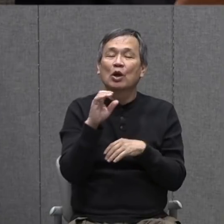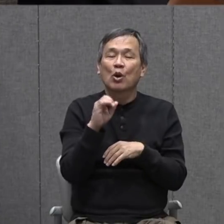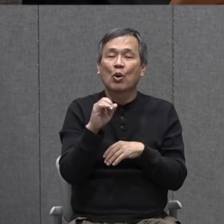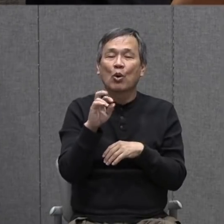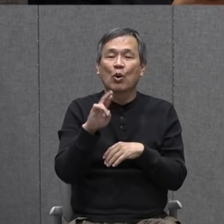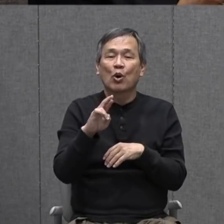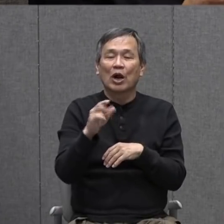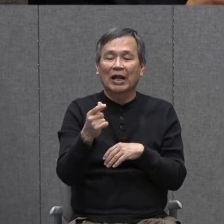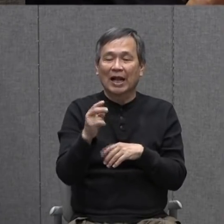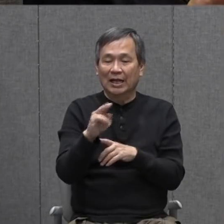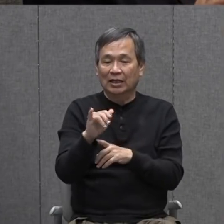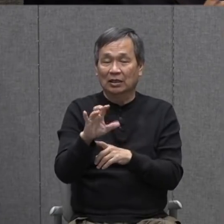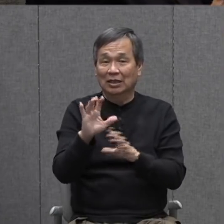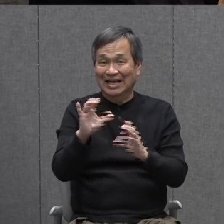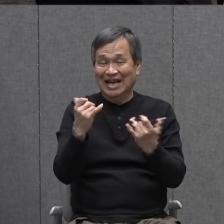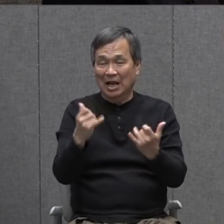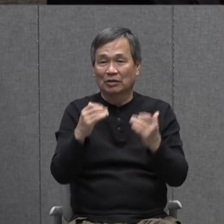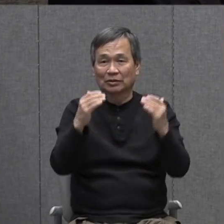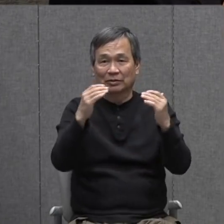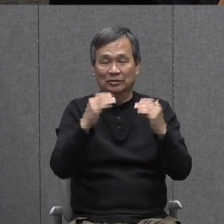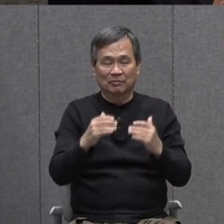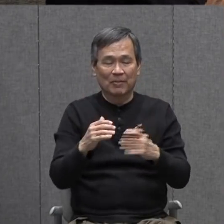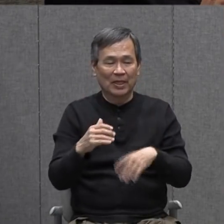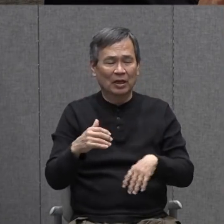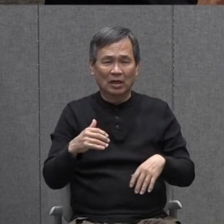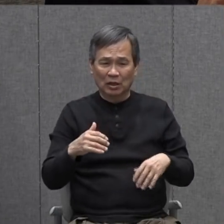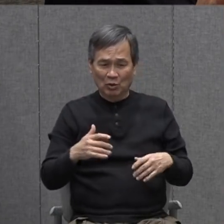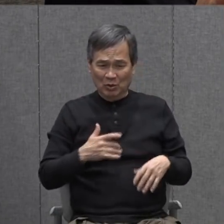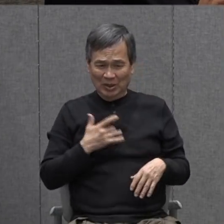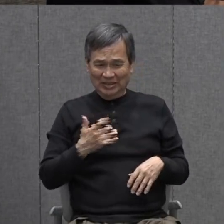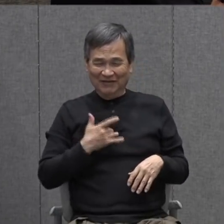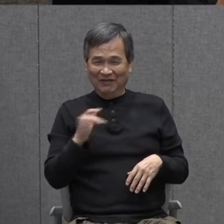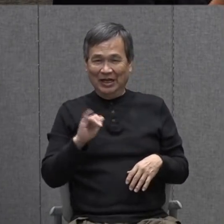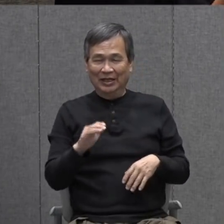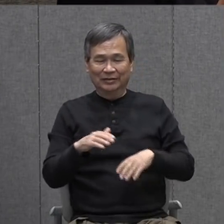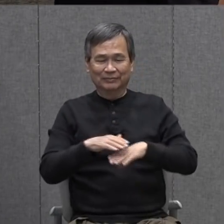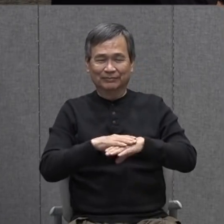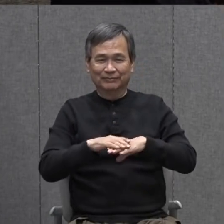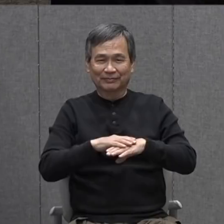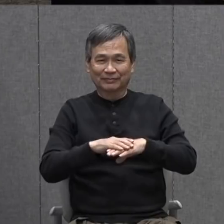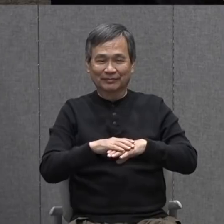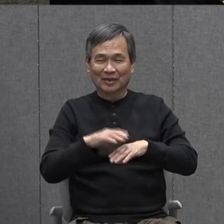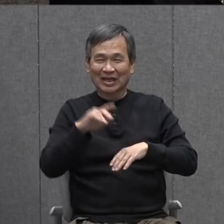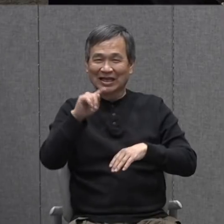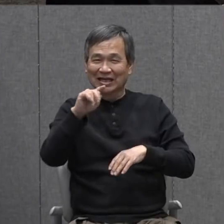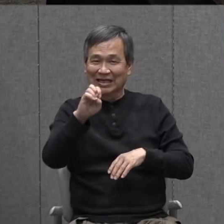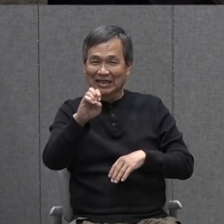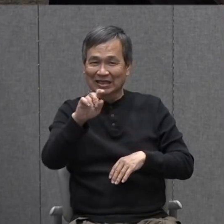Next thing I would look at is the texture of my object. Do you know what texture means? Can you tell me?